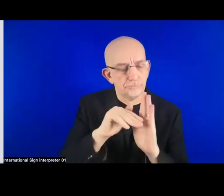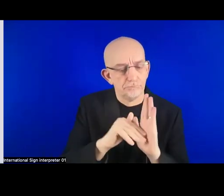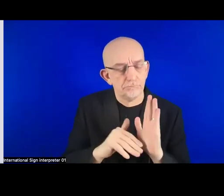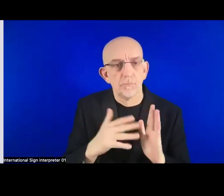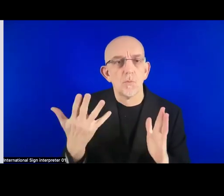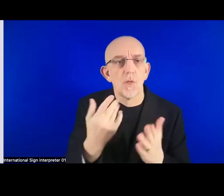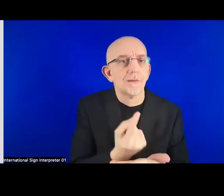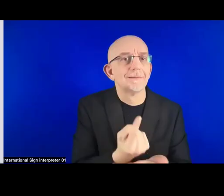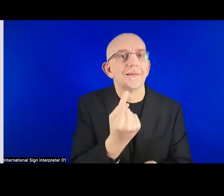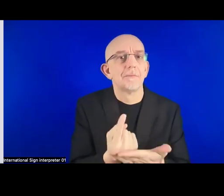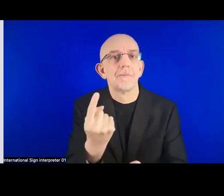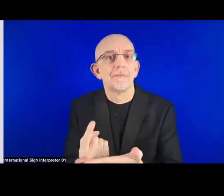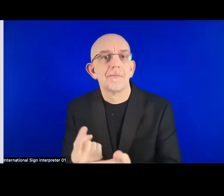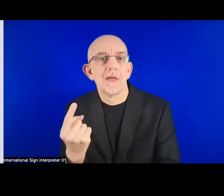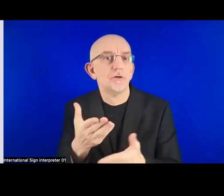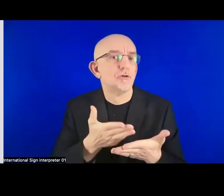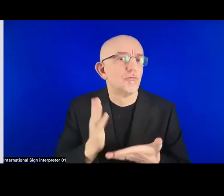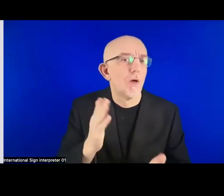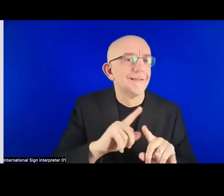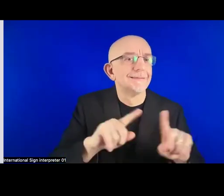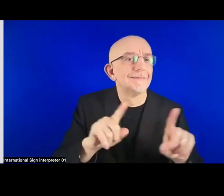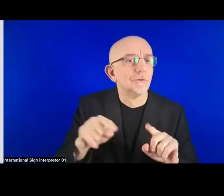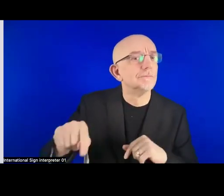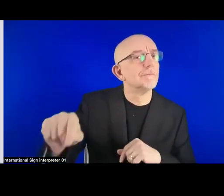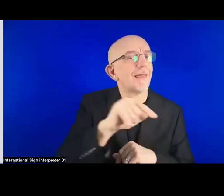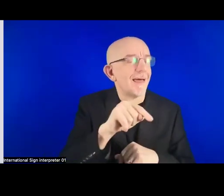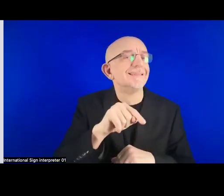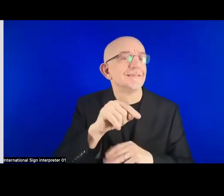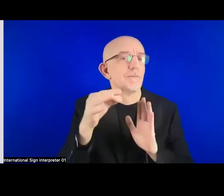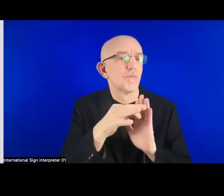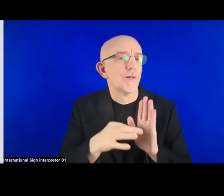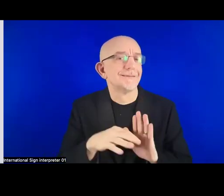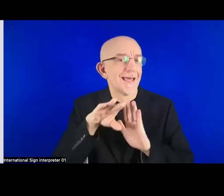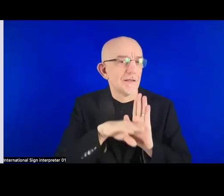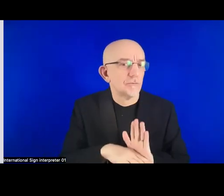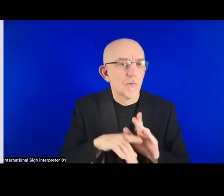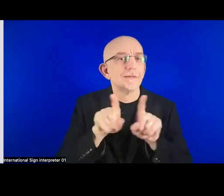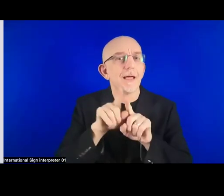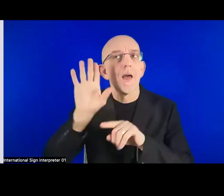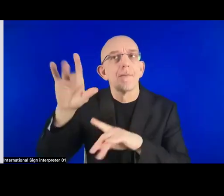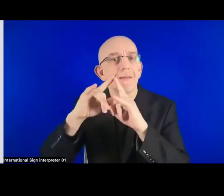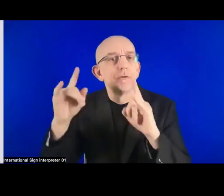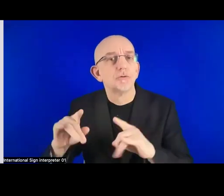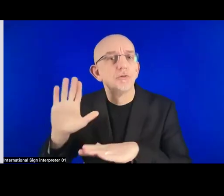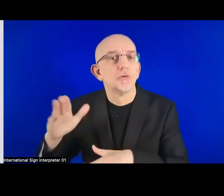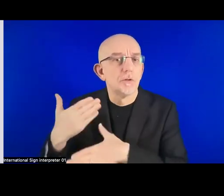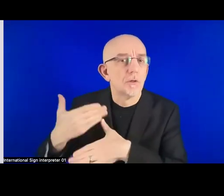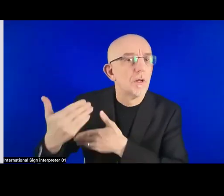we adapt this great challenge now that is how to transform even the core values of